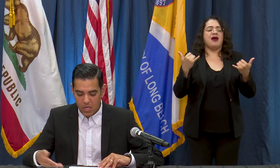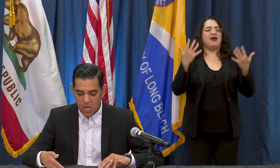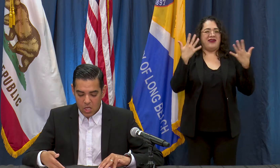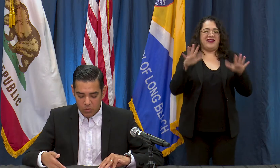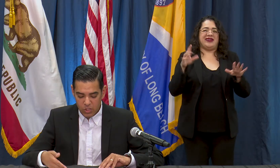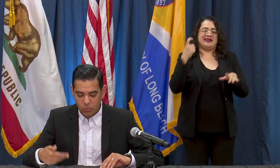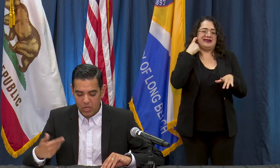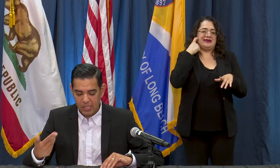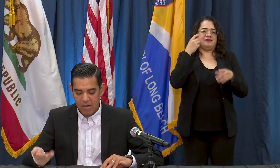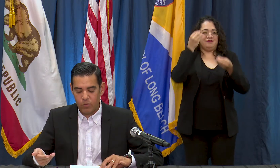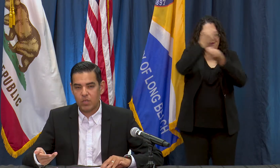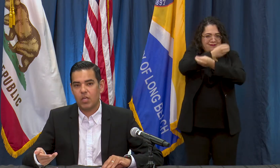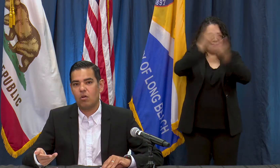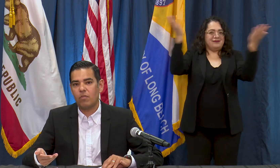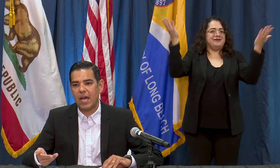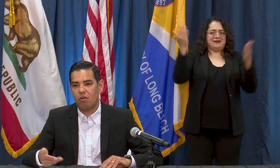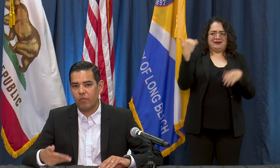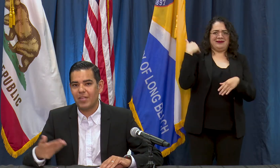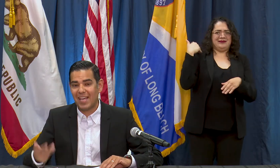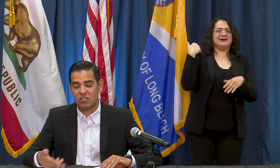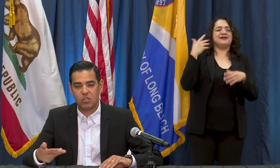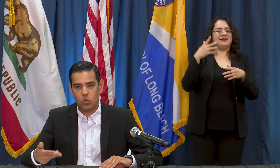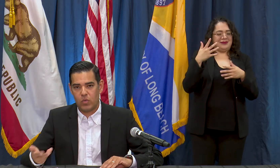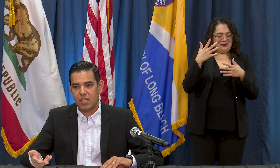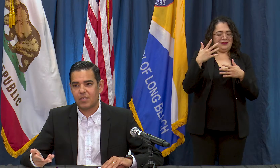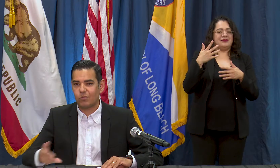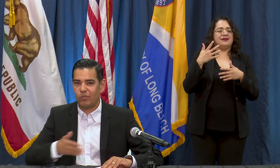so we just want to let everyone know that over the next two weeks as we've